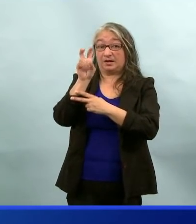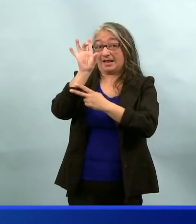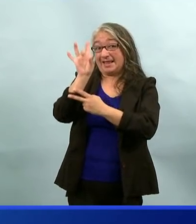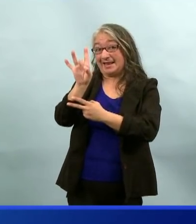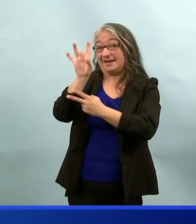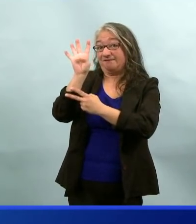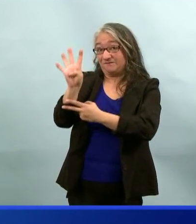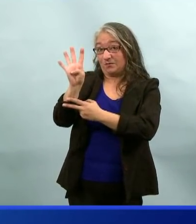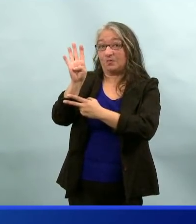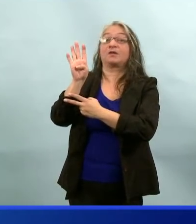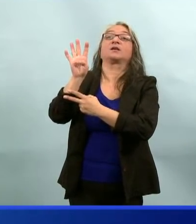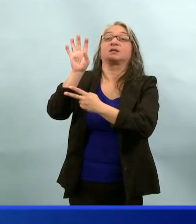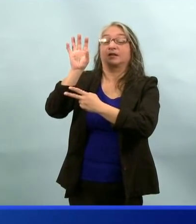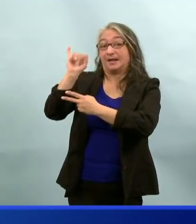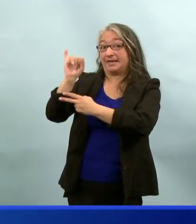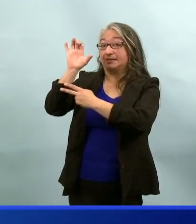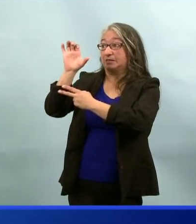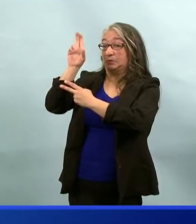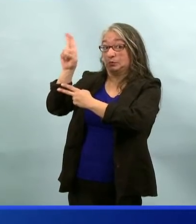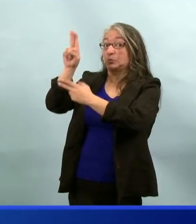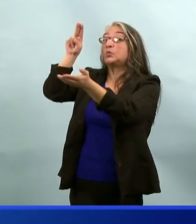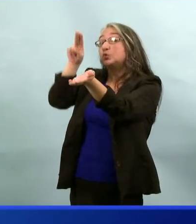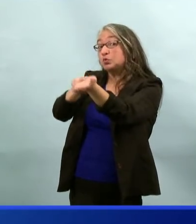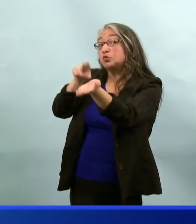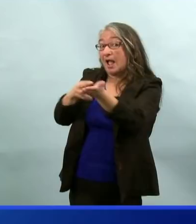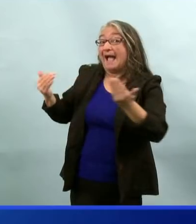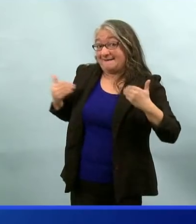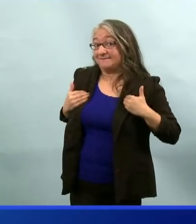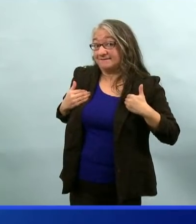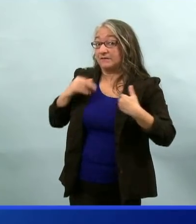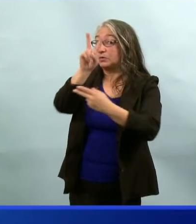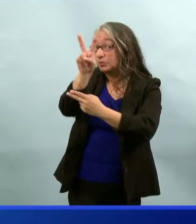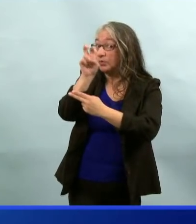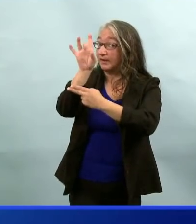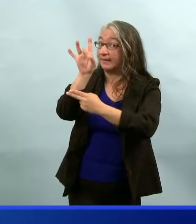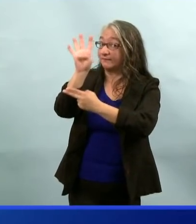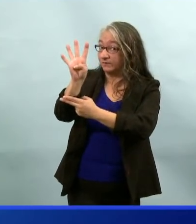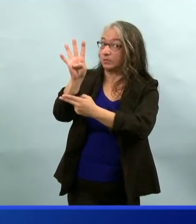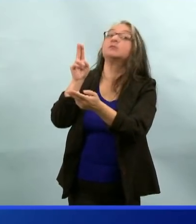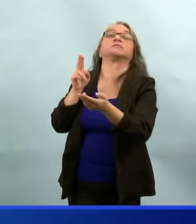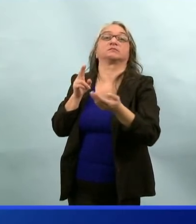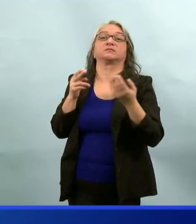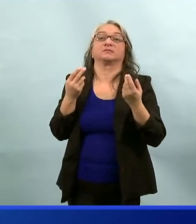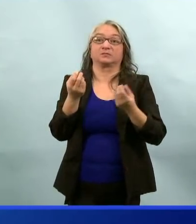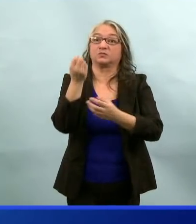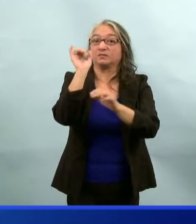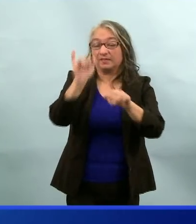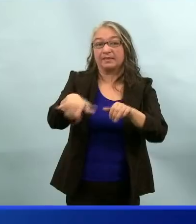across our system that is 12 more than we had at this time last year but during that